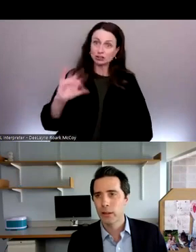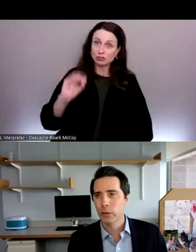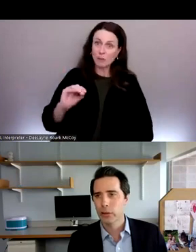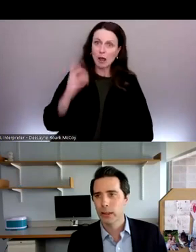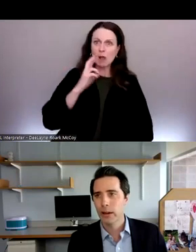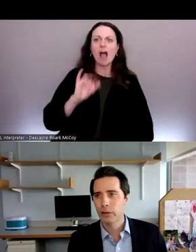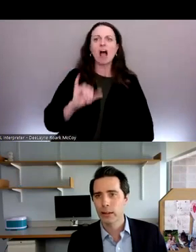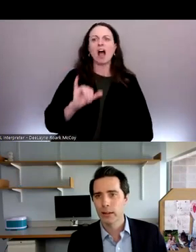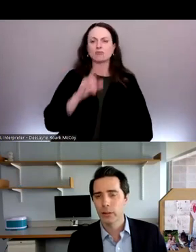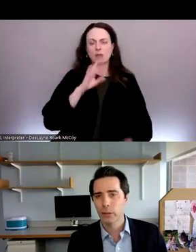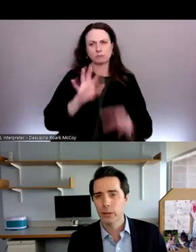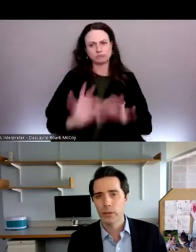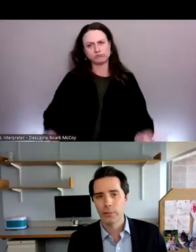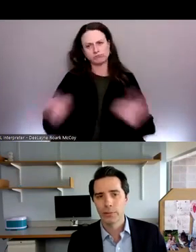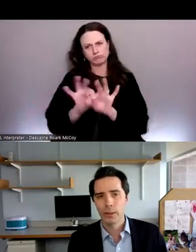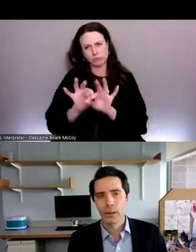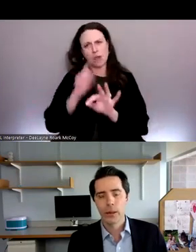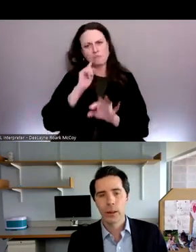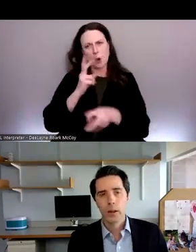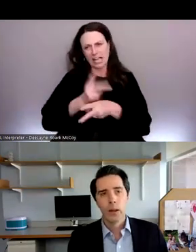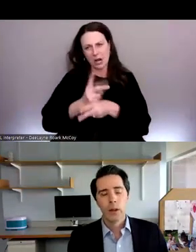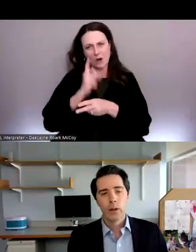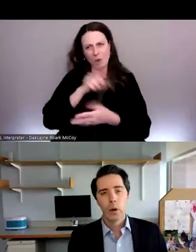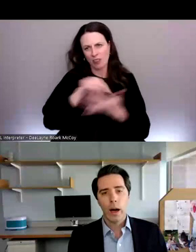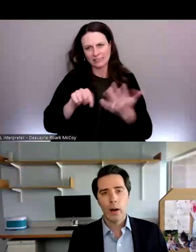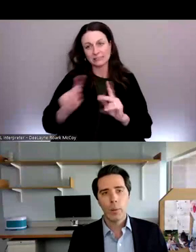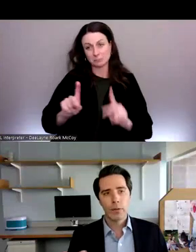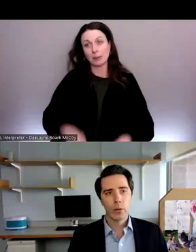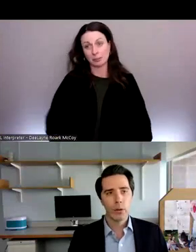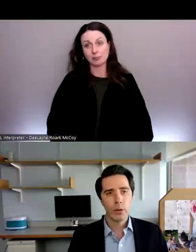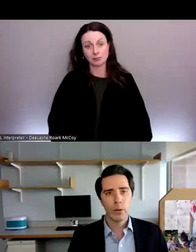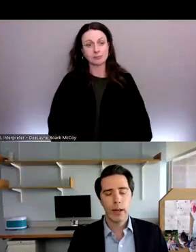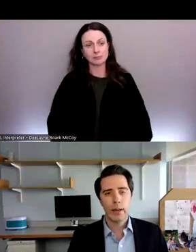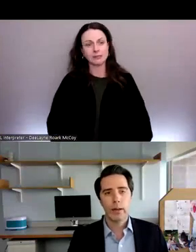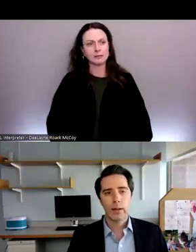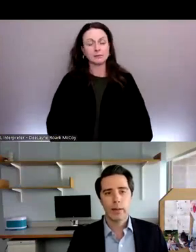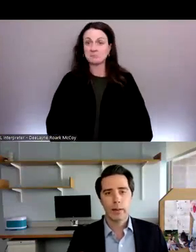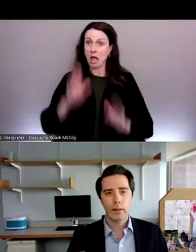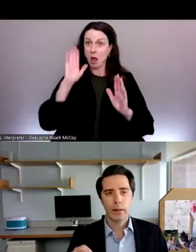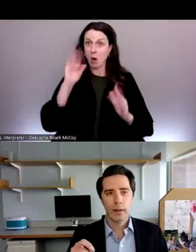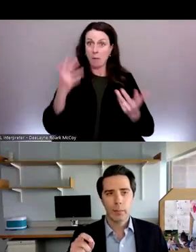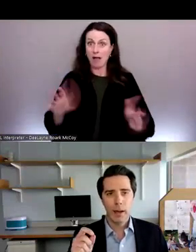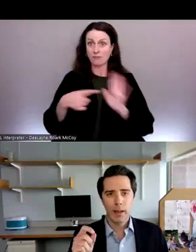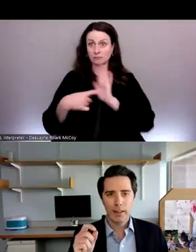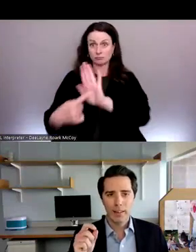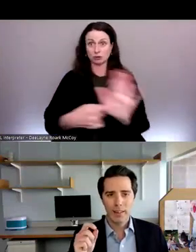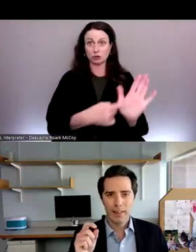integral to care for these individuals